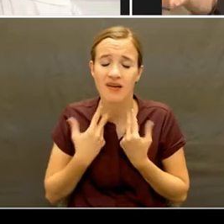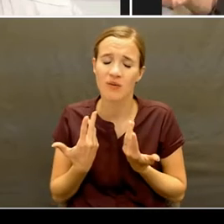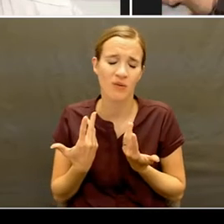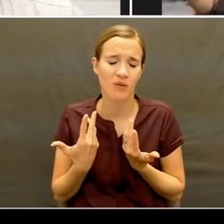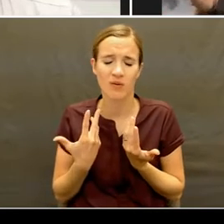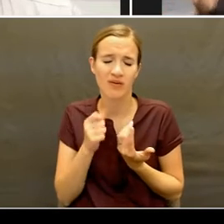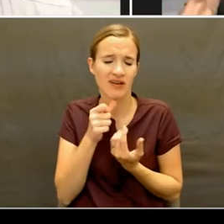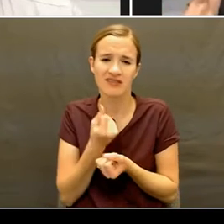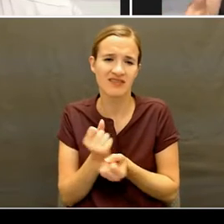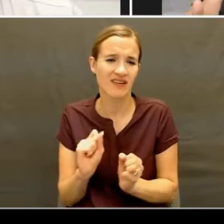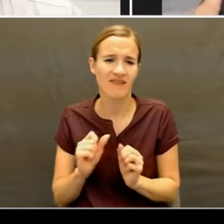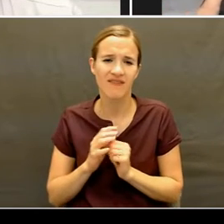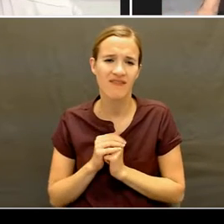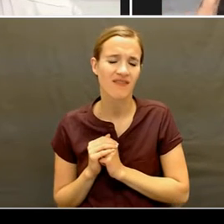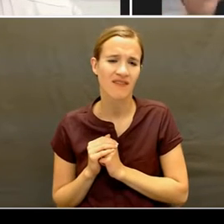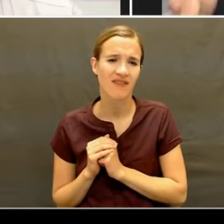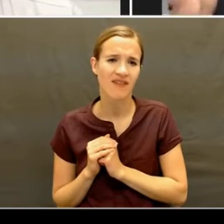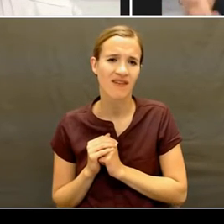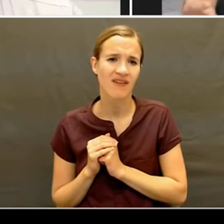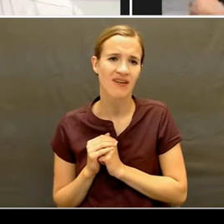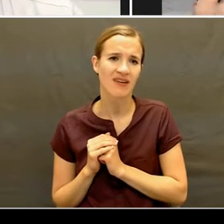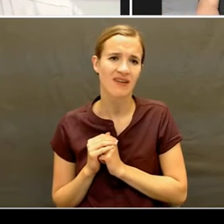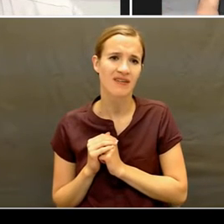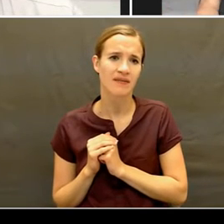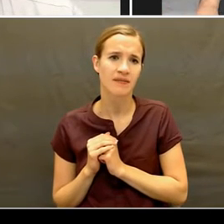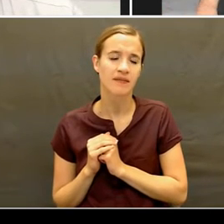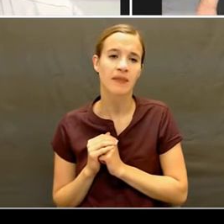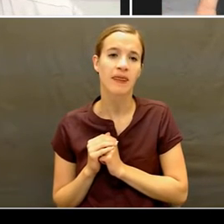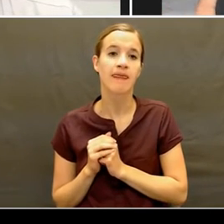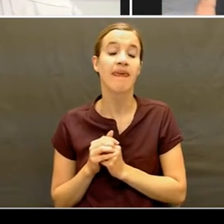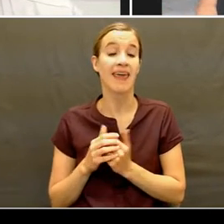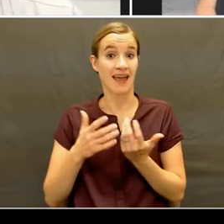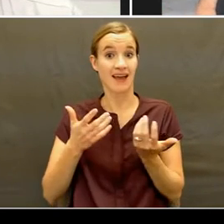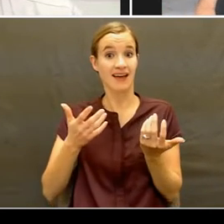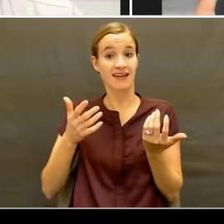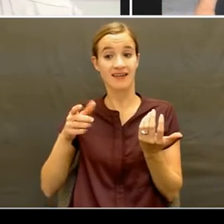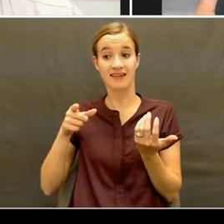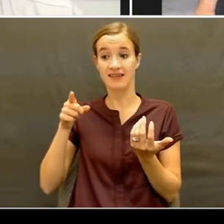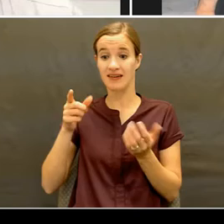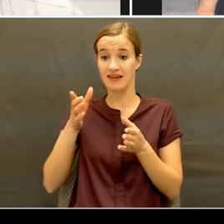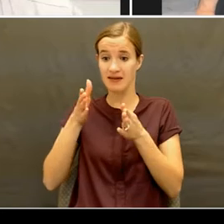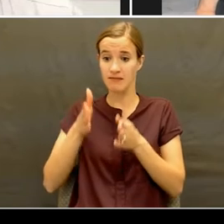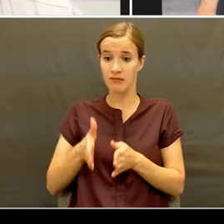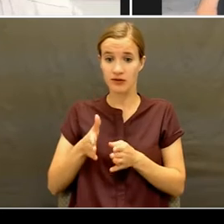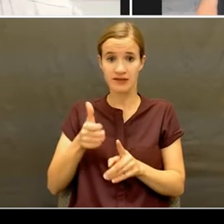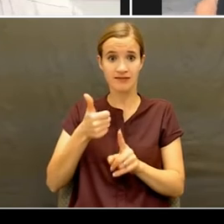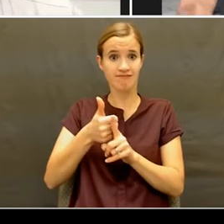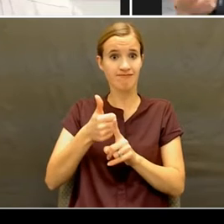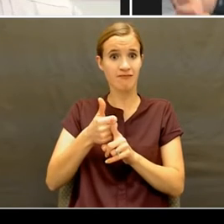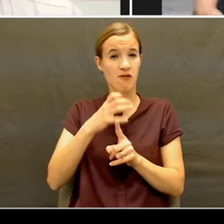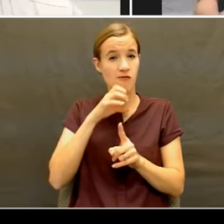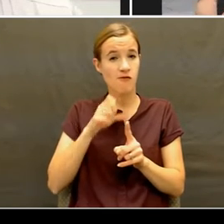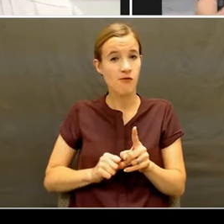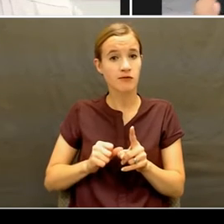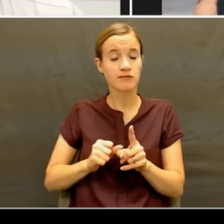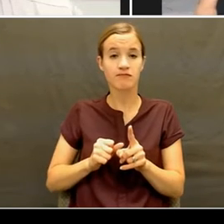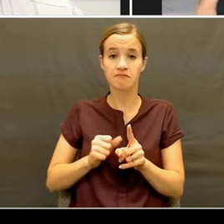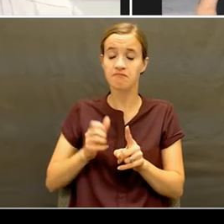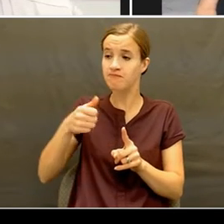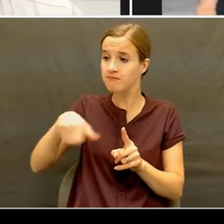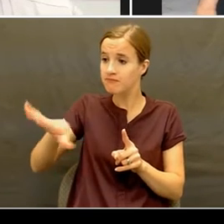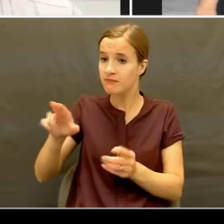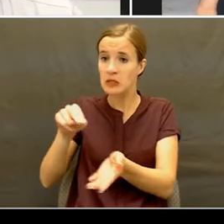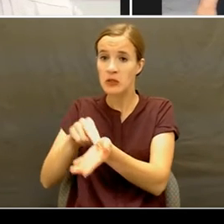a nursing home, and instead of the community and we know we know by reports and by a lot of a lot